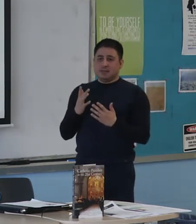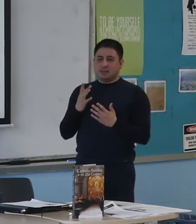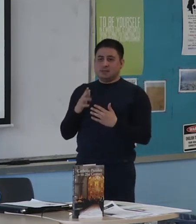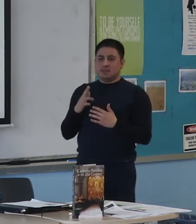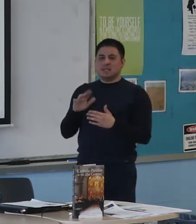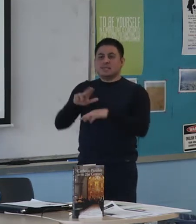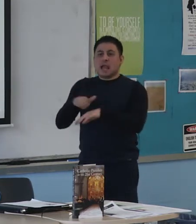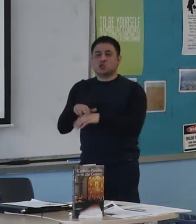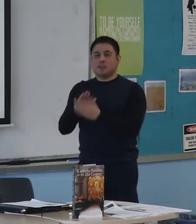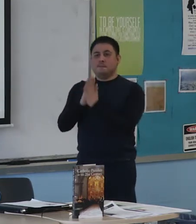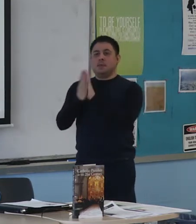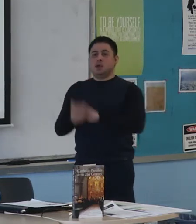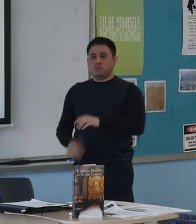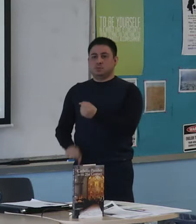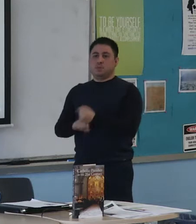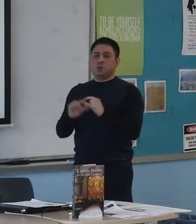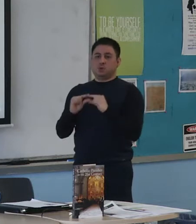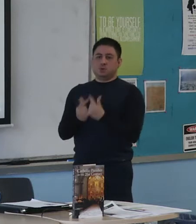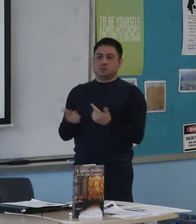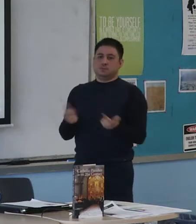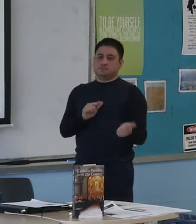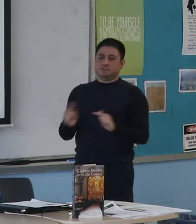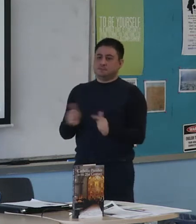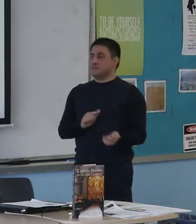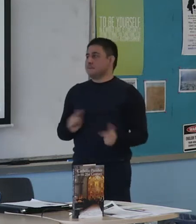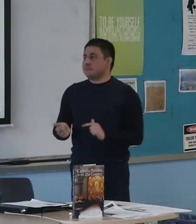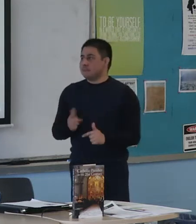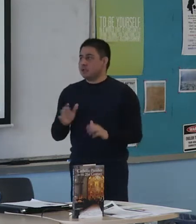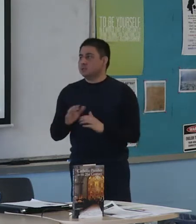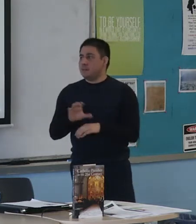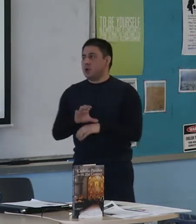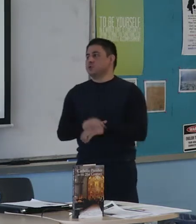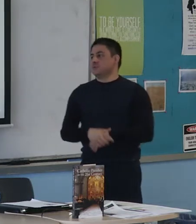And so you have it kind of going both ways in a small parish.